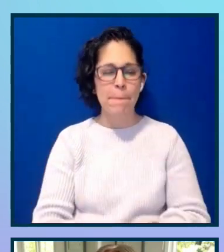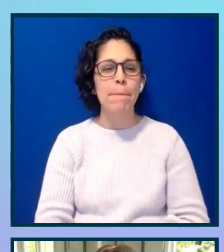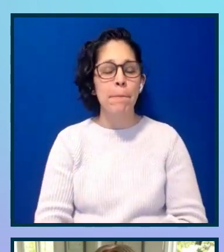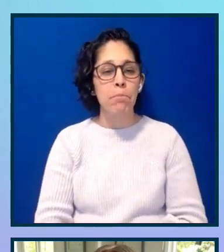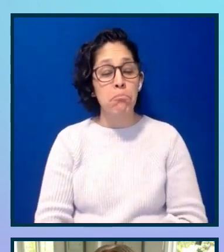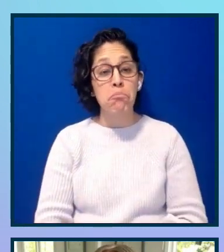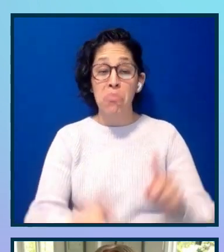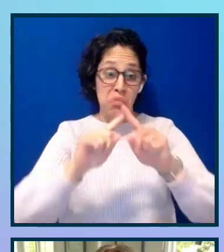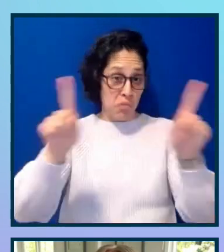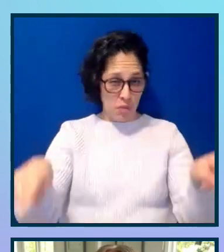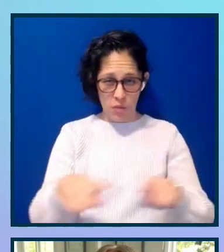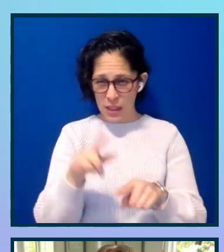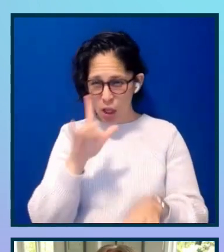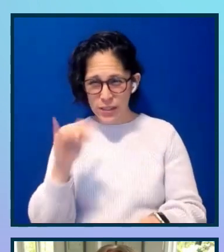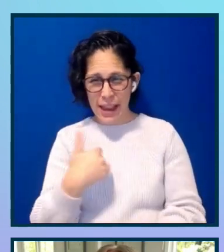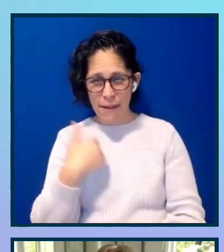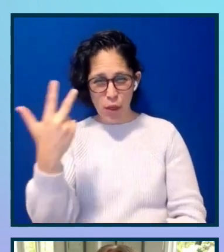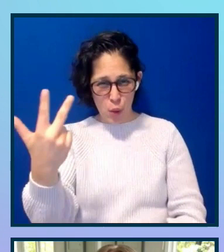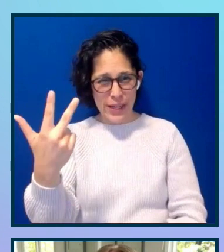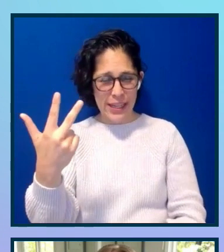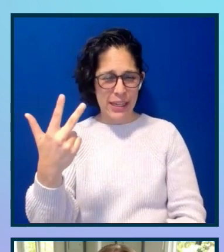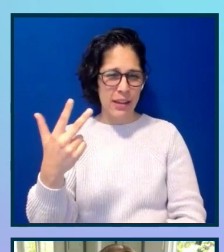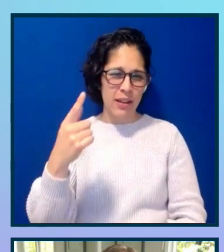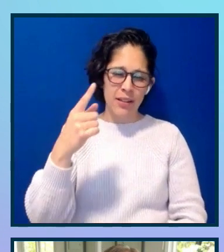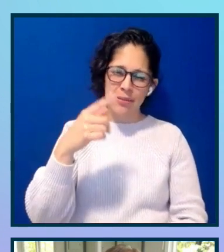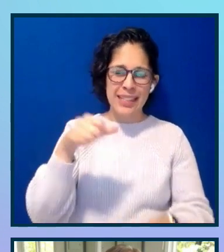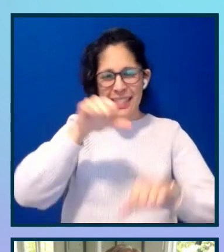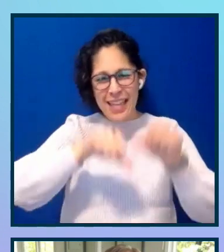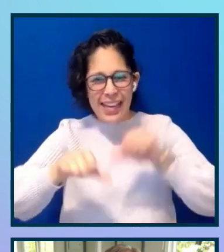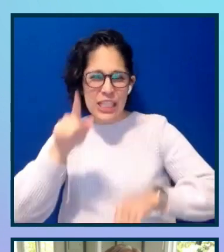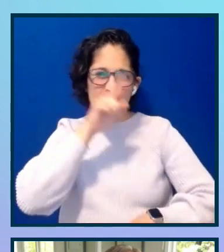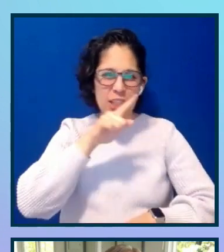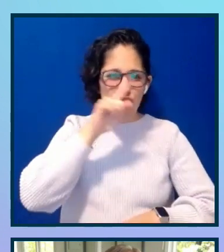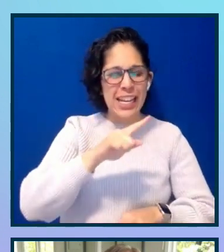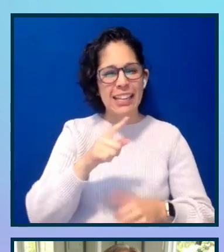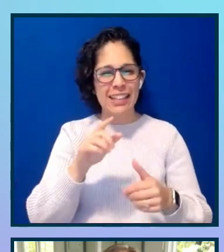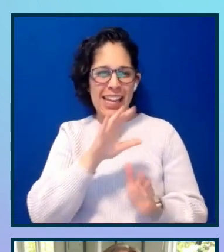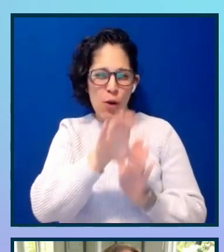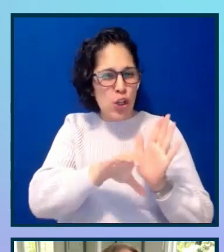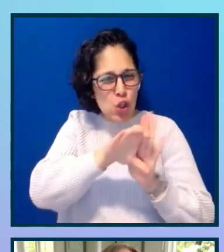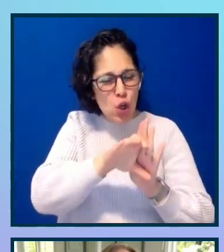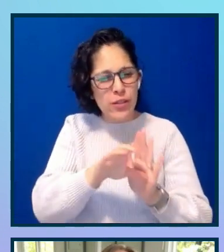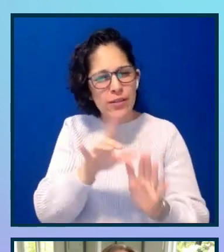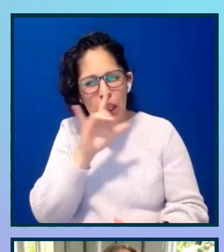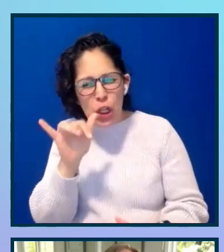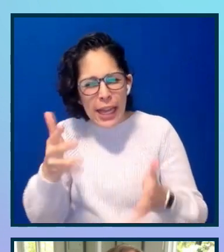it looks like I have three science fiction characters. They look to be semi-cartoon or hand-drawn,